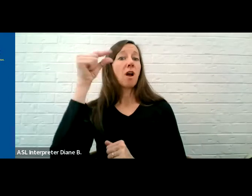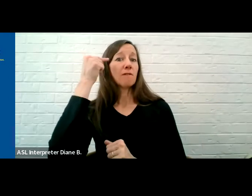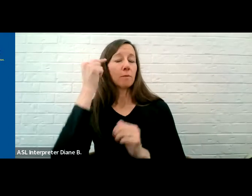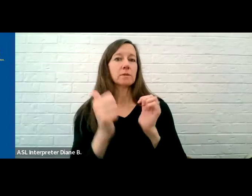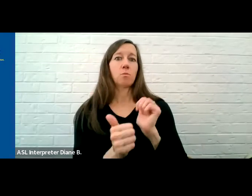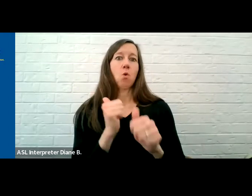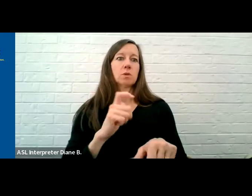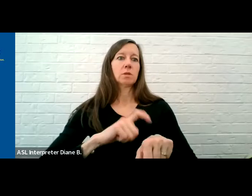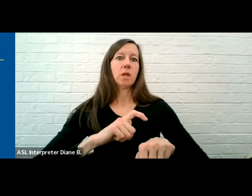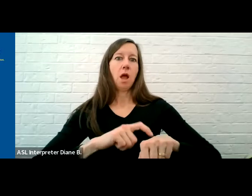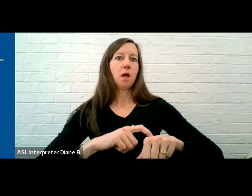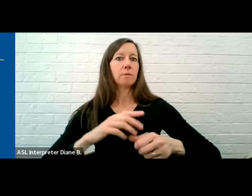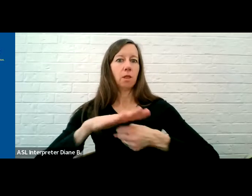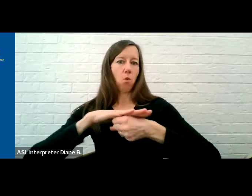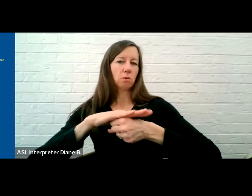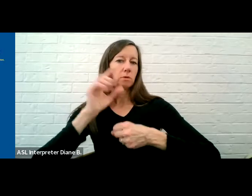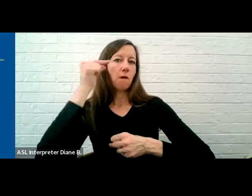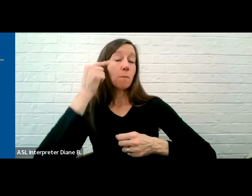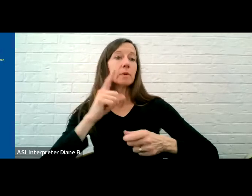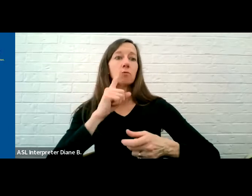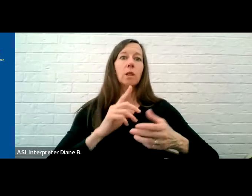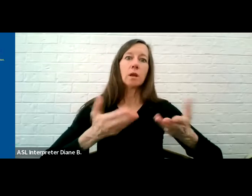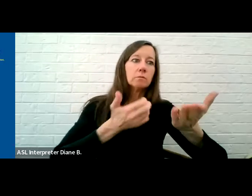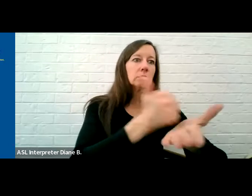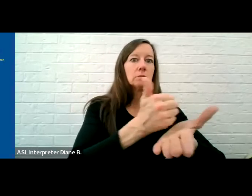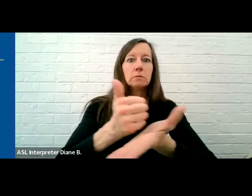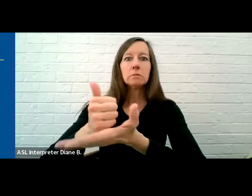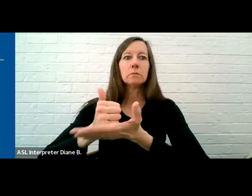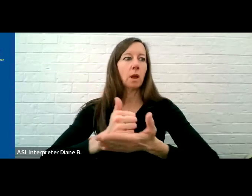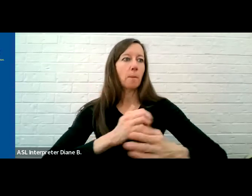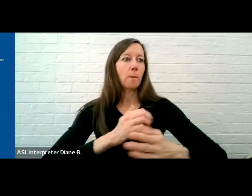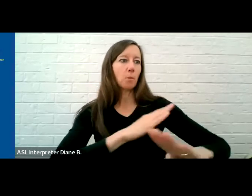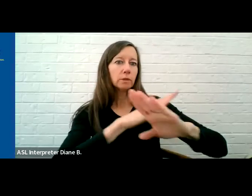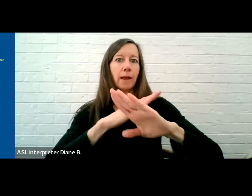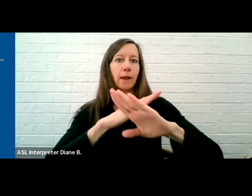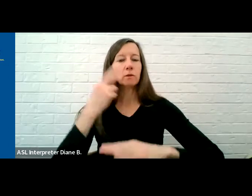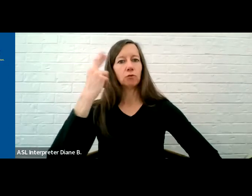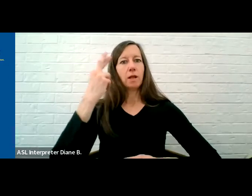and can play a key role in protecting and really realizing the right to safe, affordable and